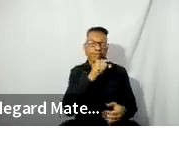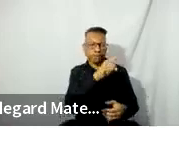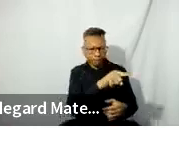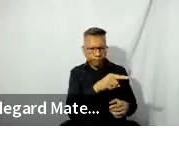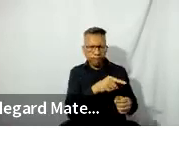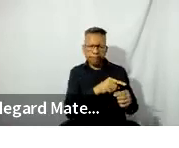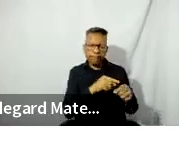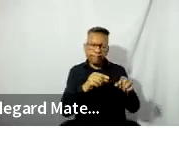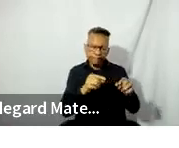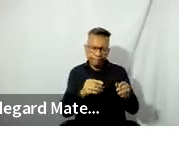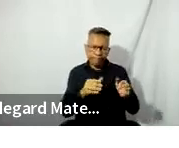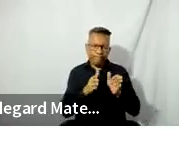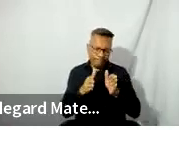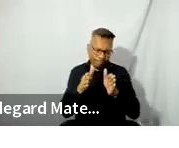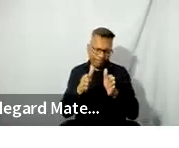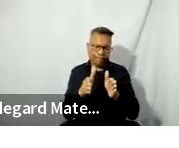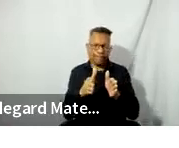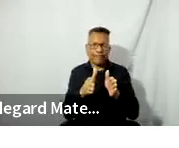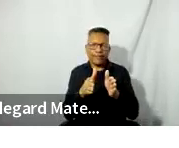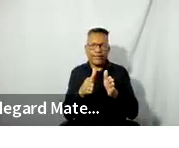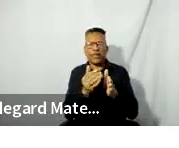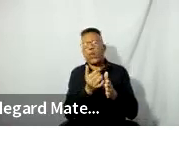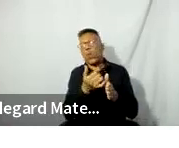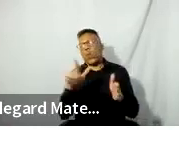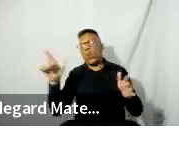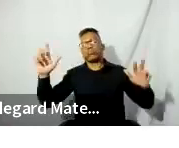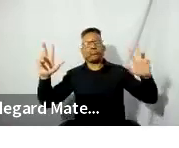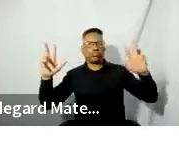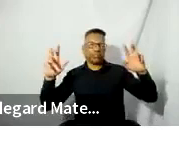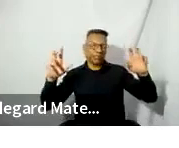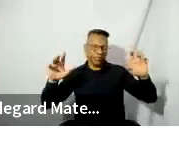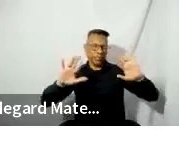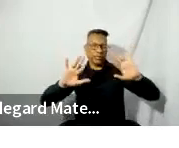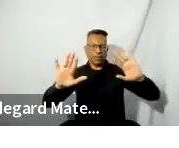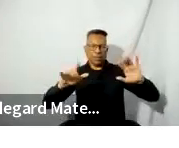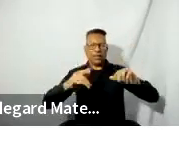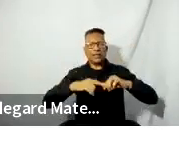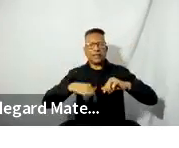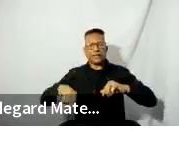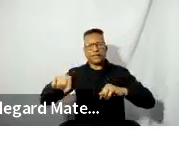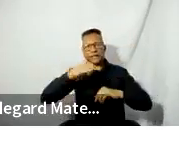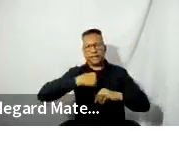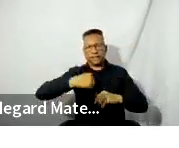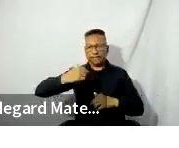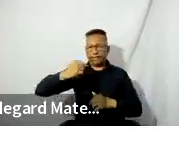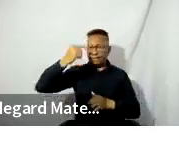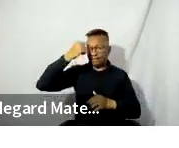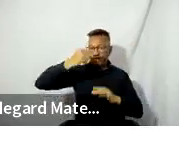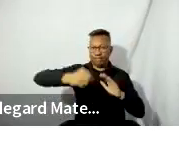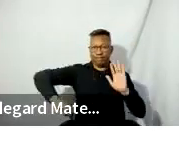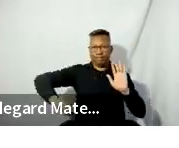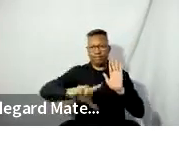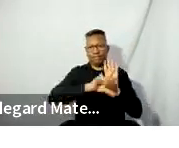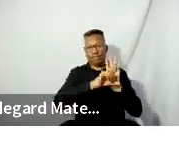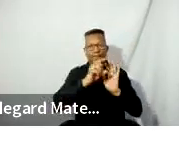That's another issue That's another issue. But we can see that the guts the guts is articulation of this of this law, and his